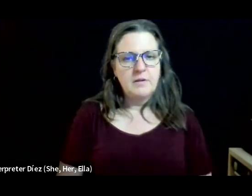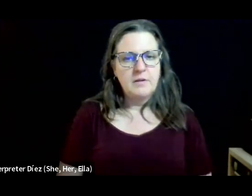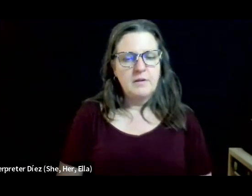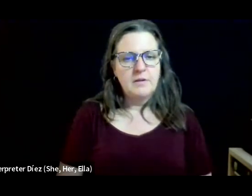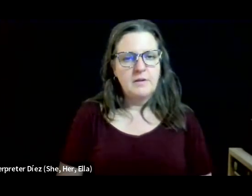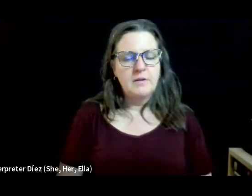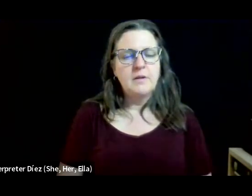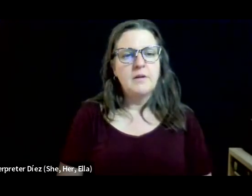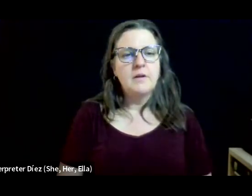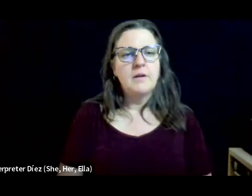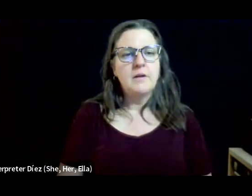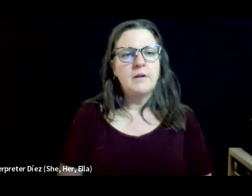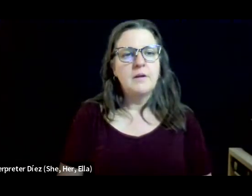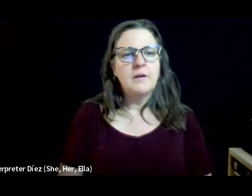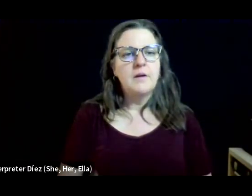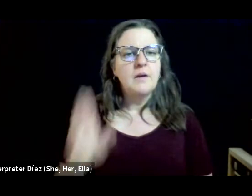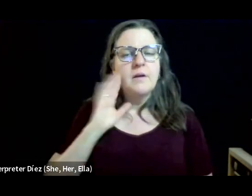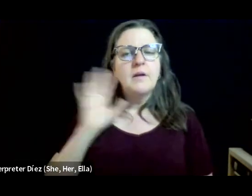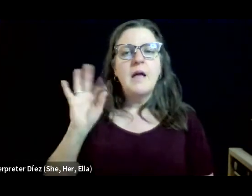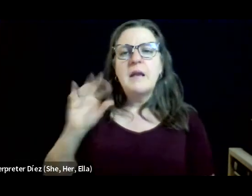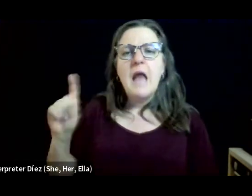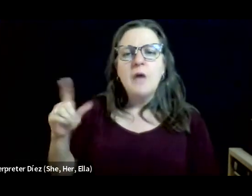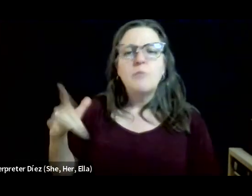"911, what's your emergency?"